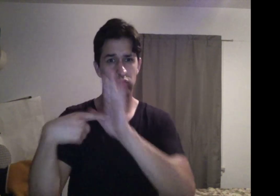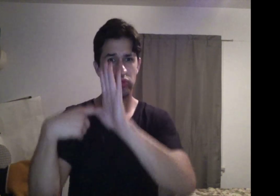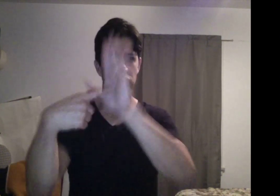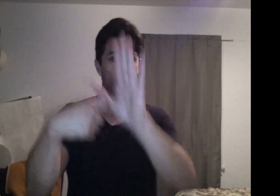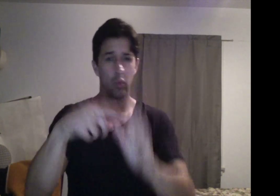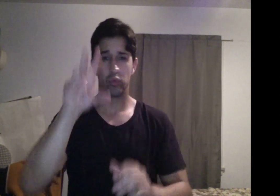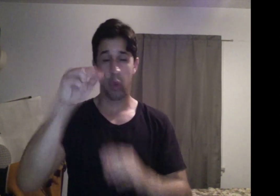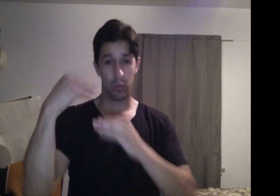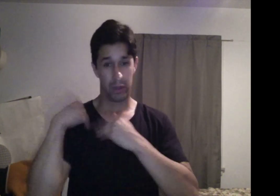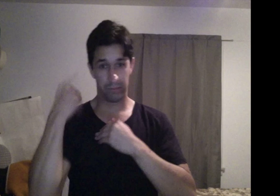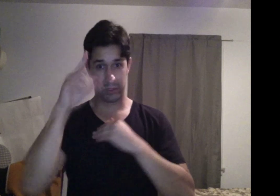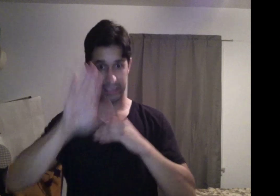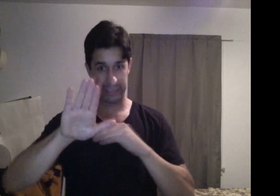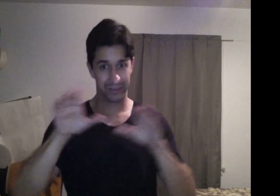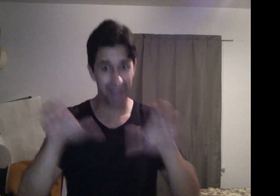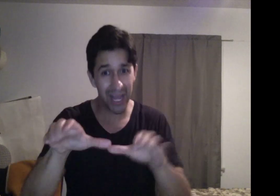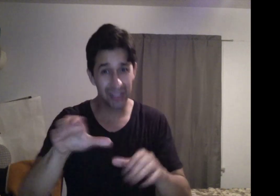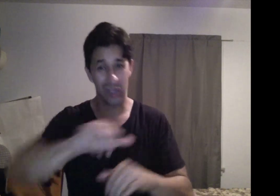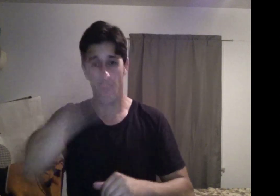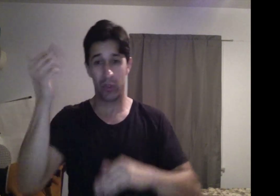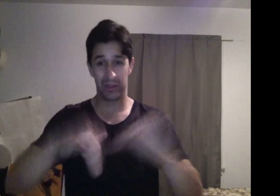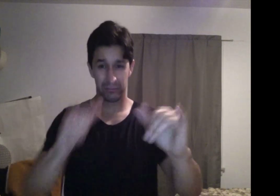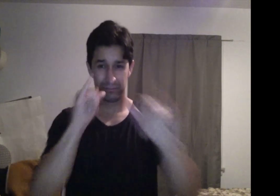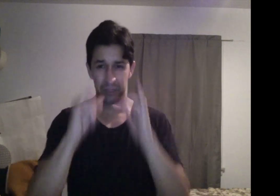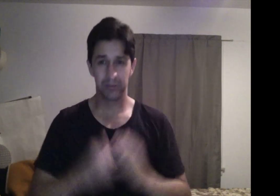and displayed no accountability for his actions other than drinking,